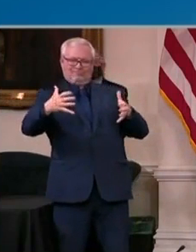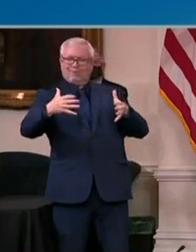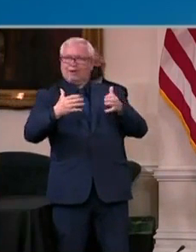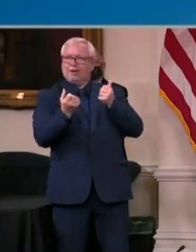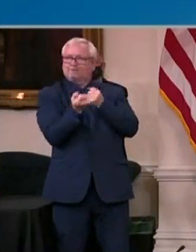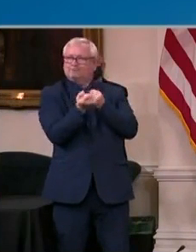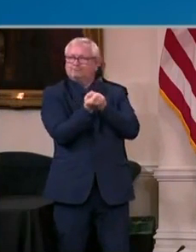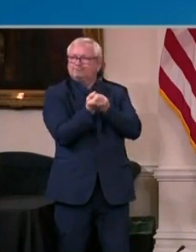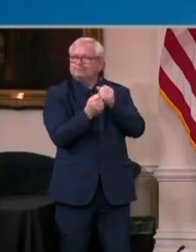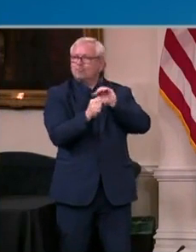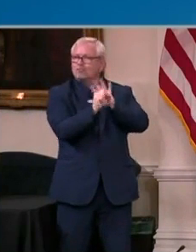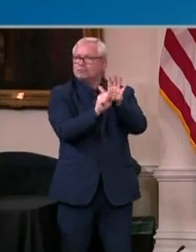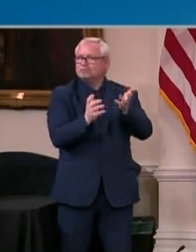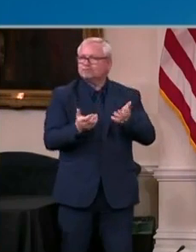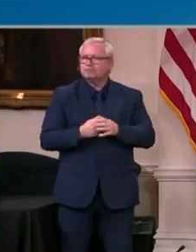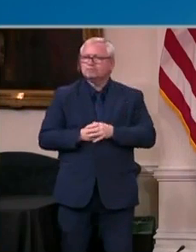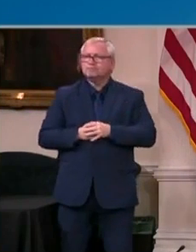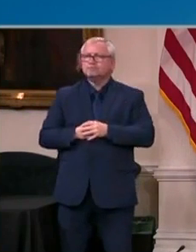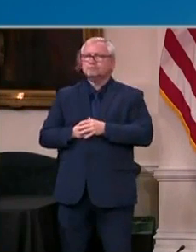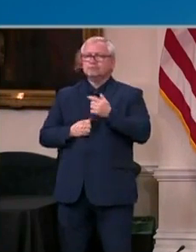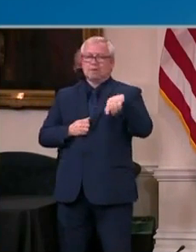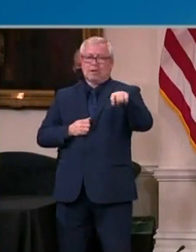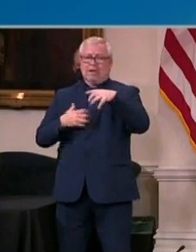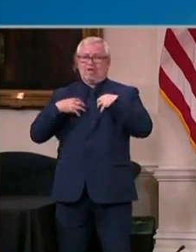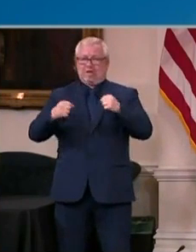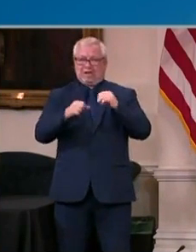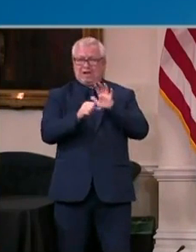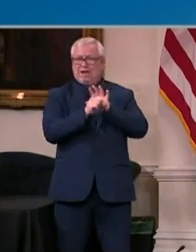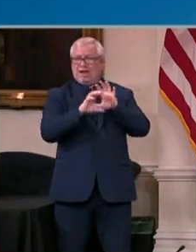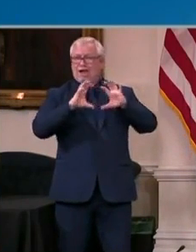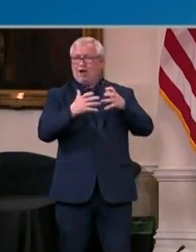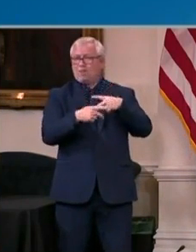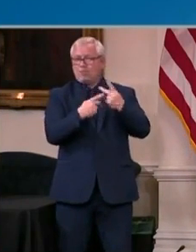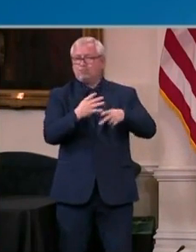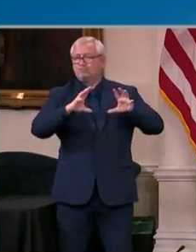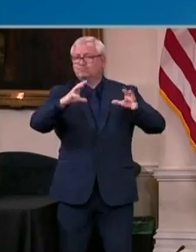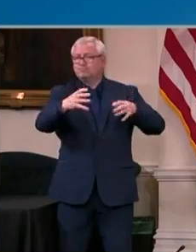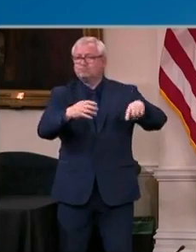CREDITS FOR THEIR ORGANIZATIONAL PARTICIPATION IN THIS RESPONSE.